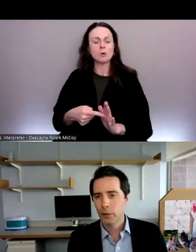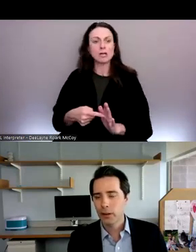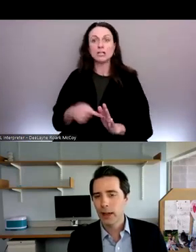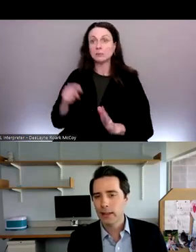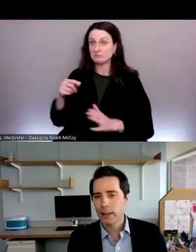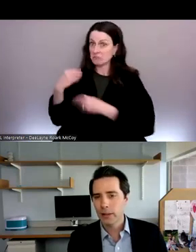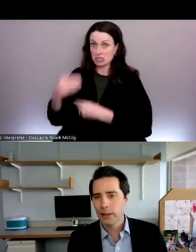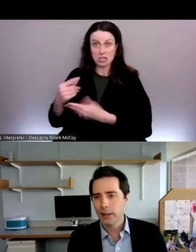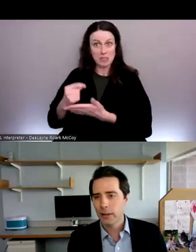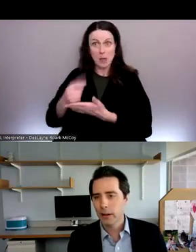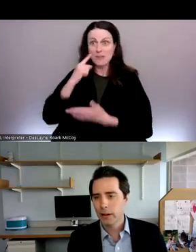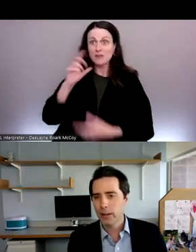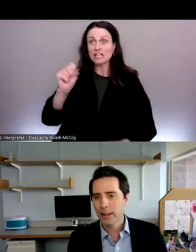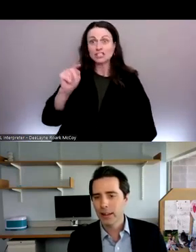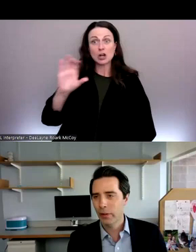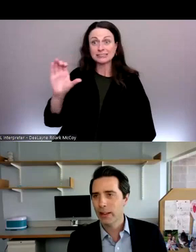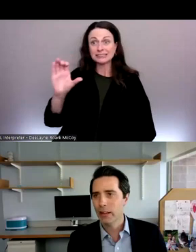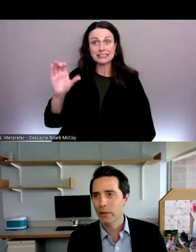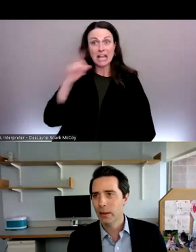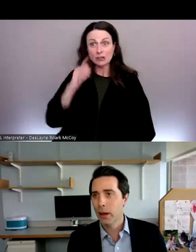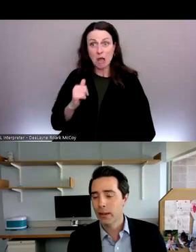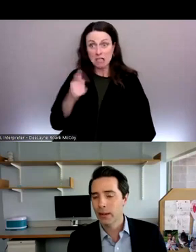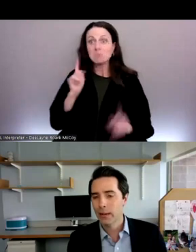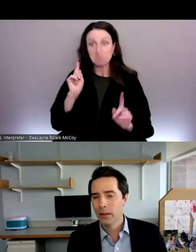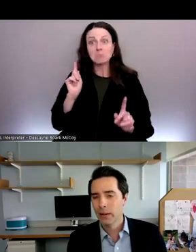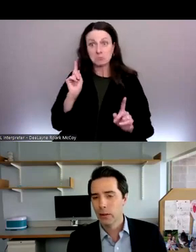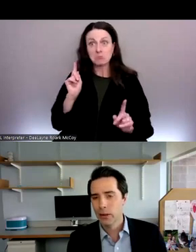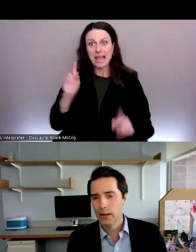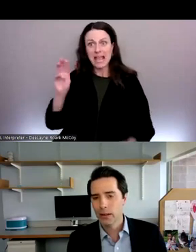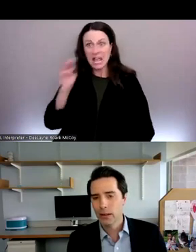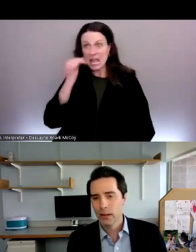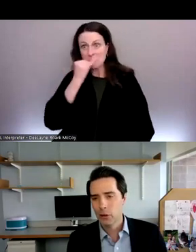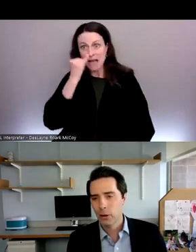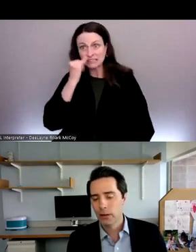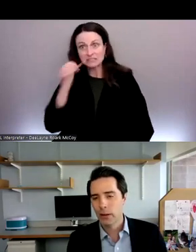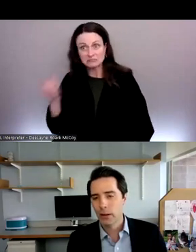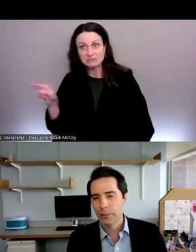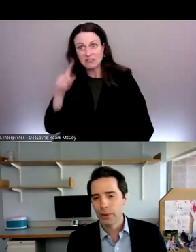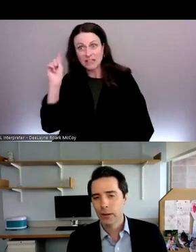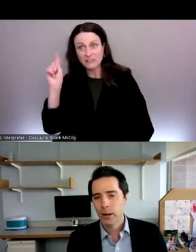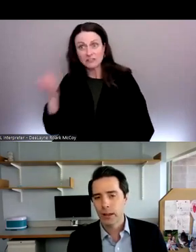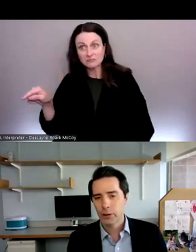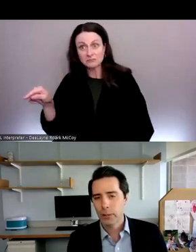for strc hearing loss is effective in